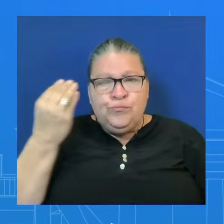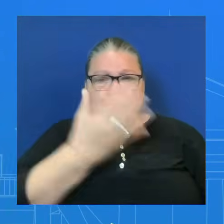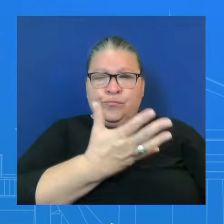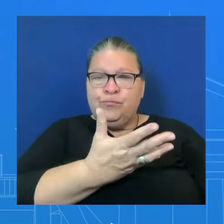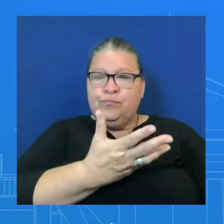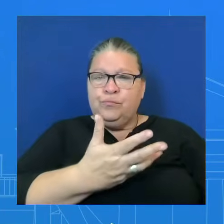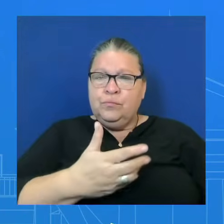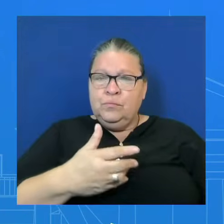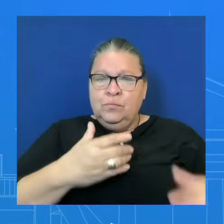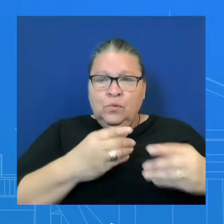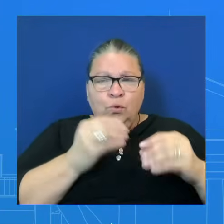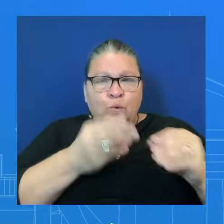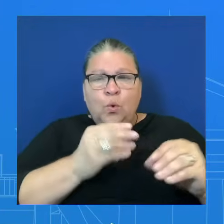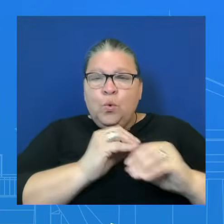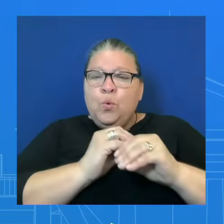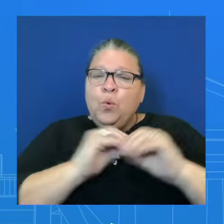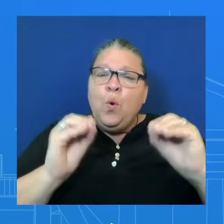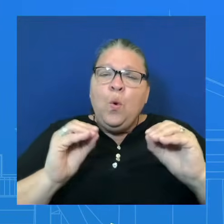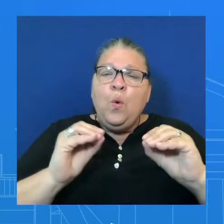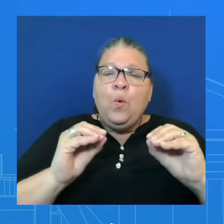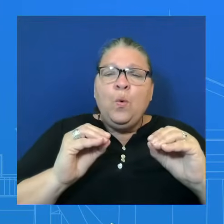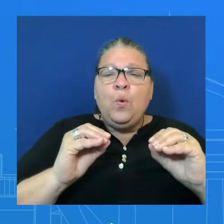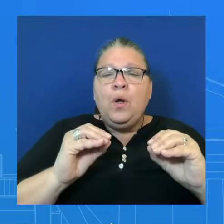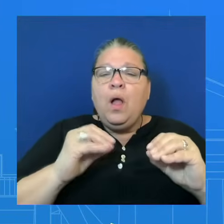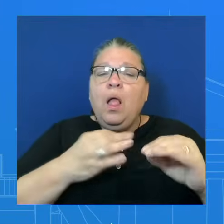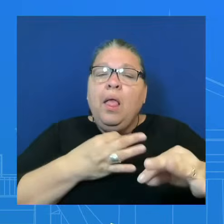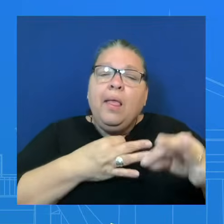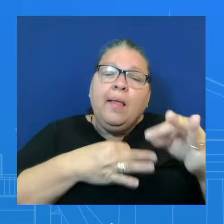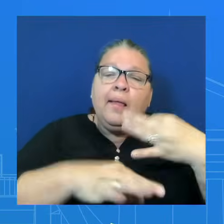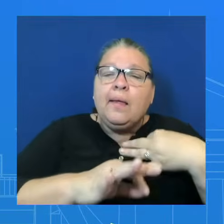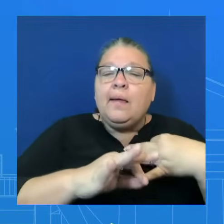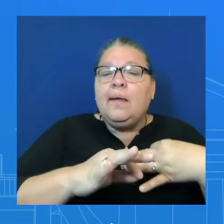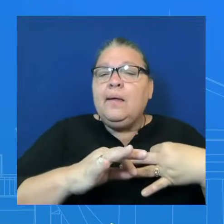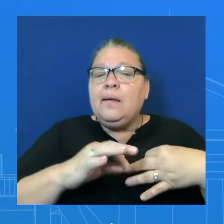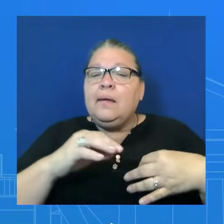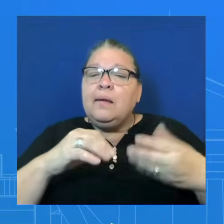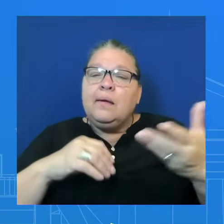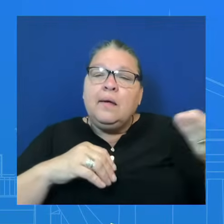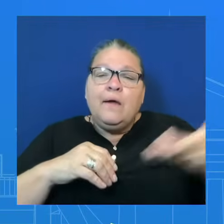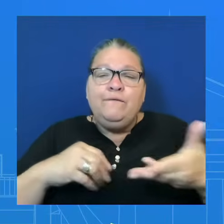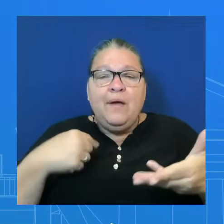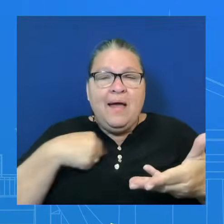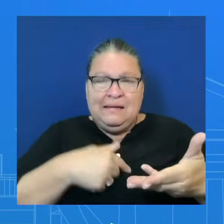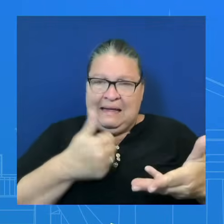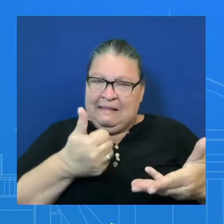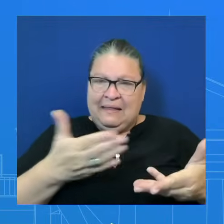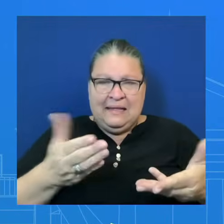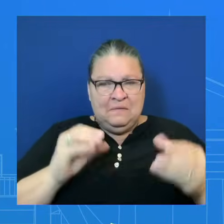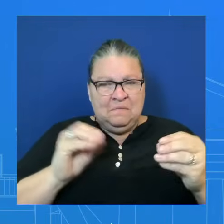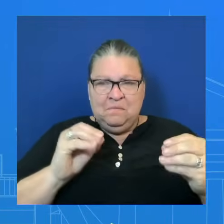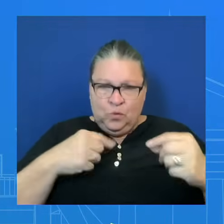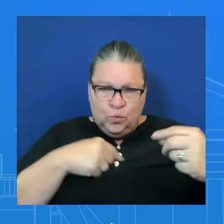What we haven't gotten is any indication from Pyongyang that they're willing to engage in those kinds of talks, but the offer still stands. Ms. Jean-Pierre: Go ahead, Andrea.